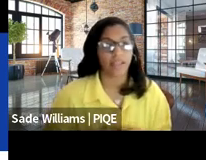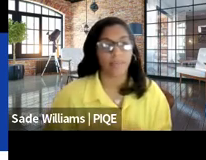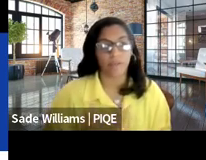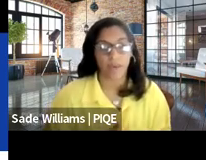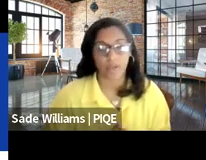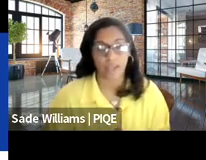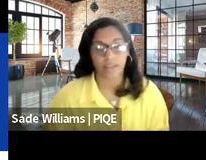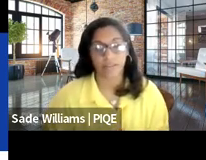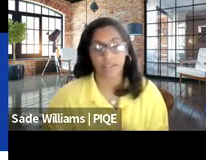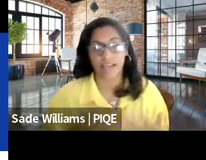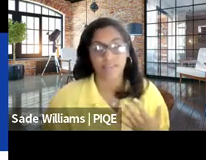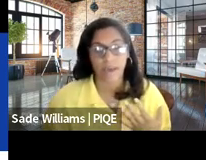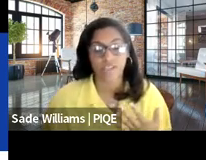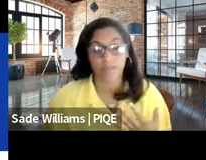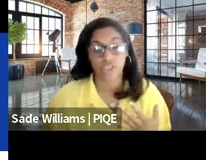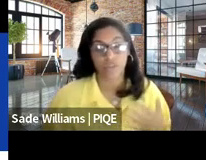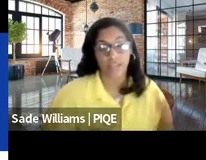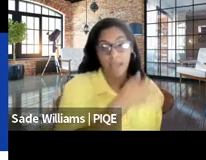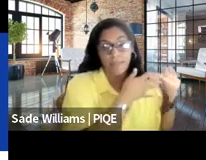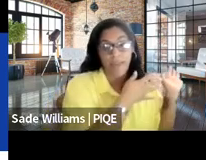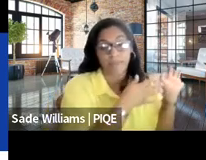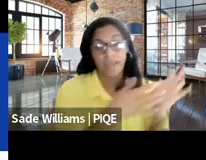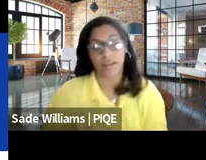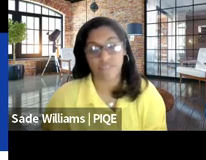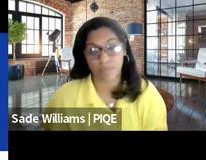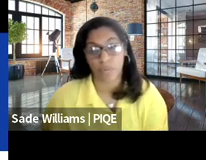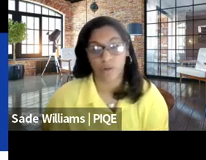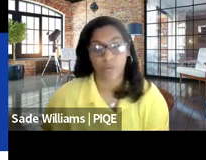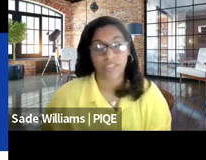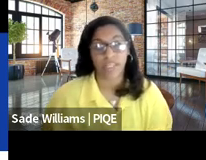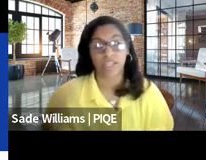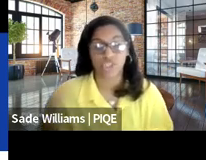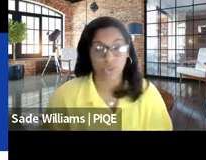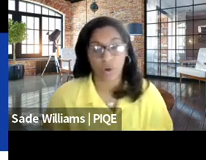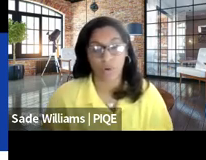at the middle mile and the last mile to make sure that that pipeline of support was getting to the